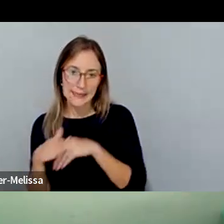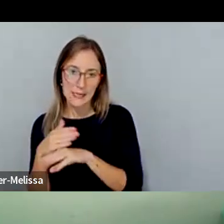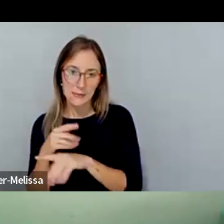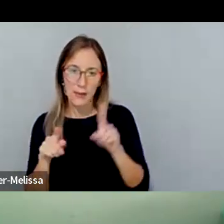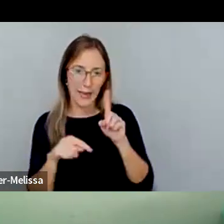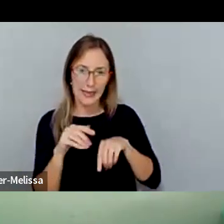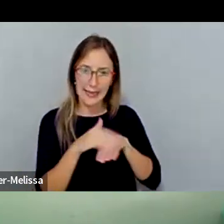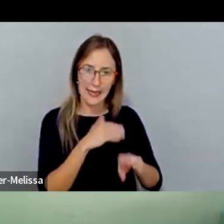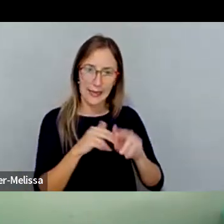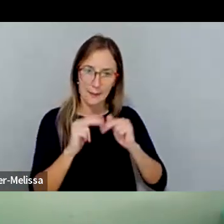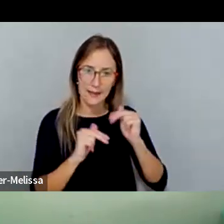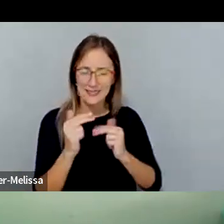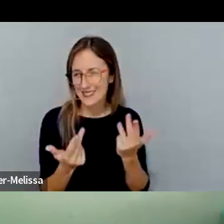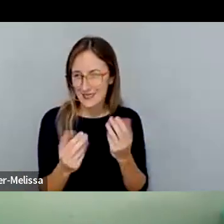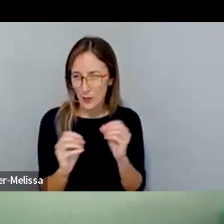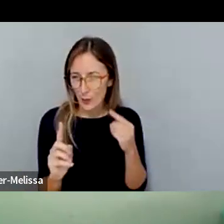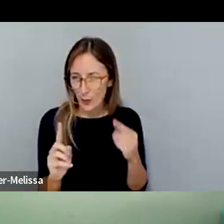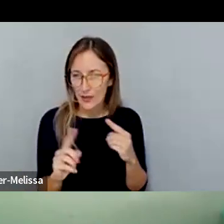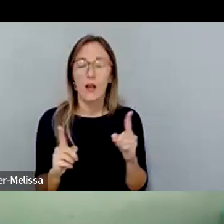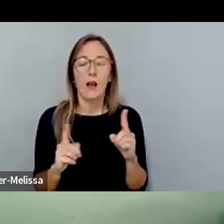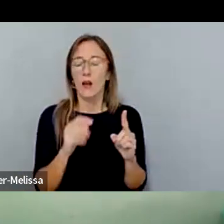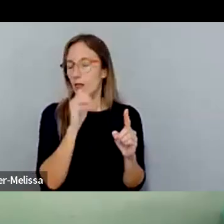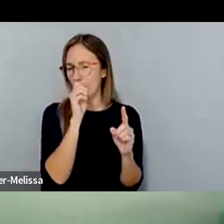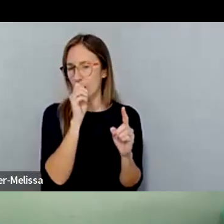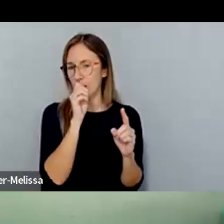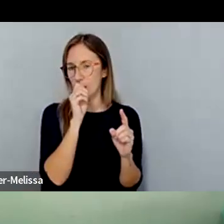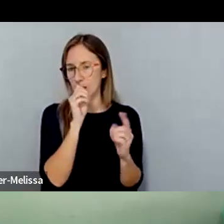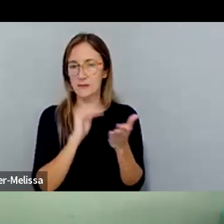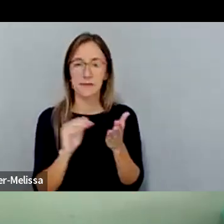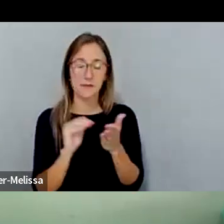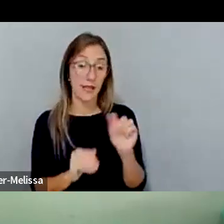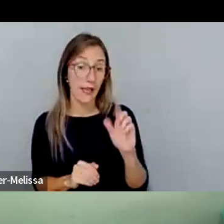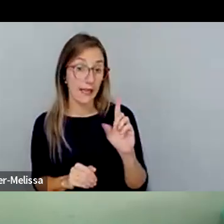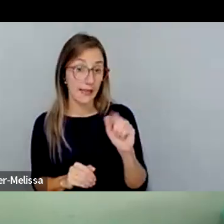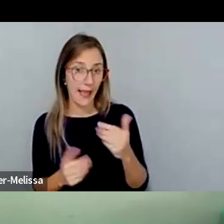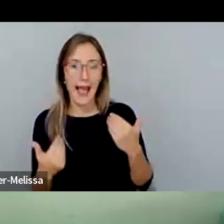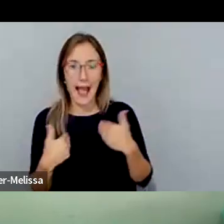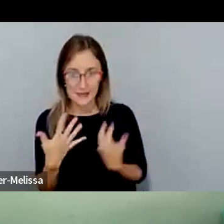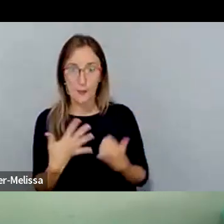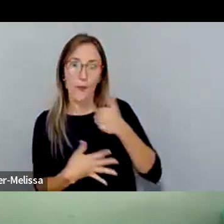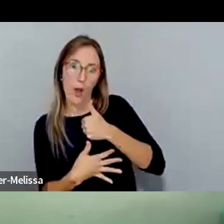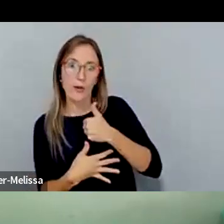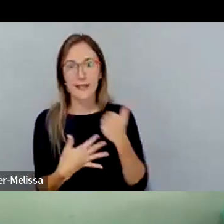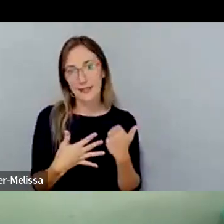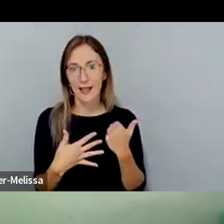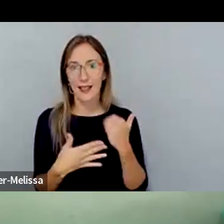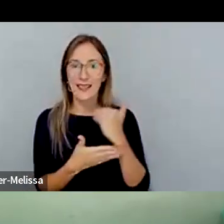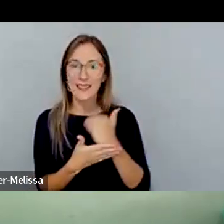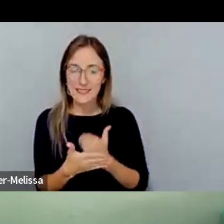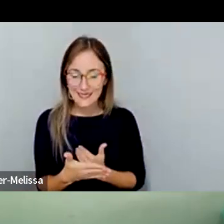entrance, then you move to pathways, then to potties. Ain't no point in a